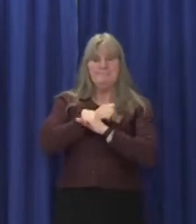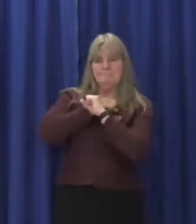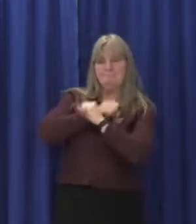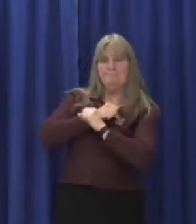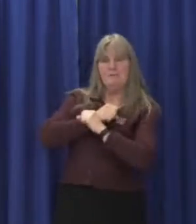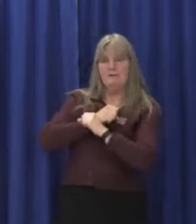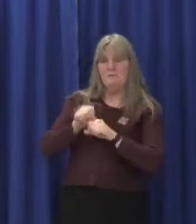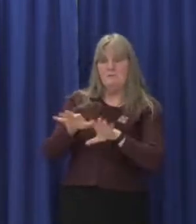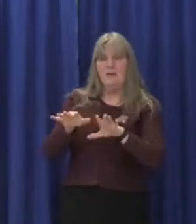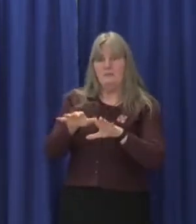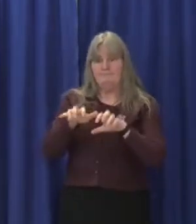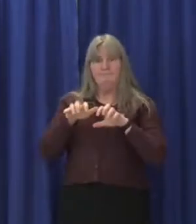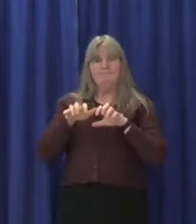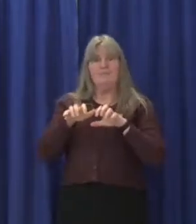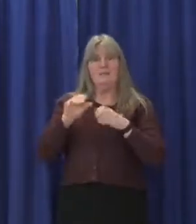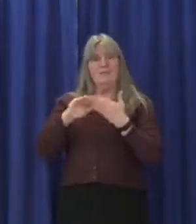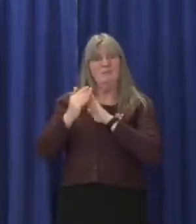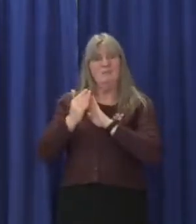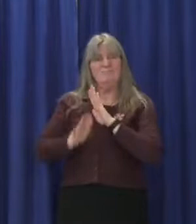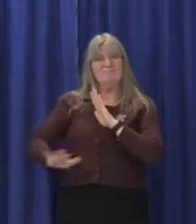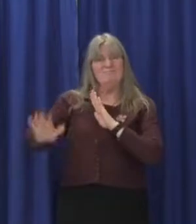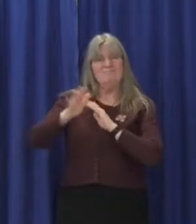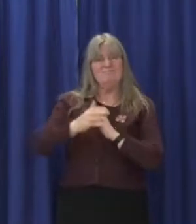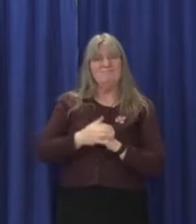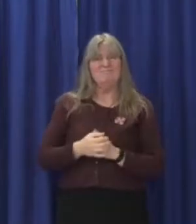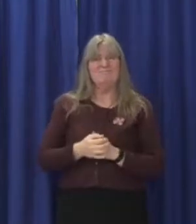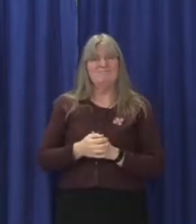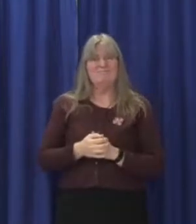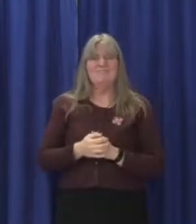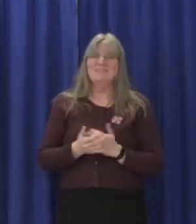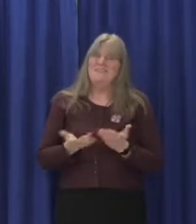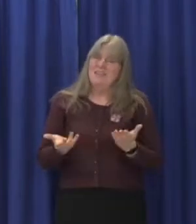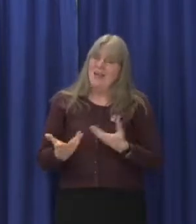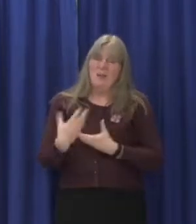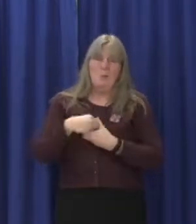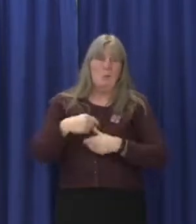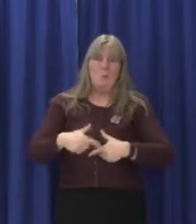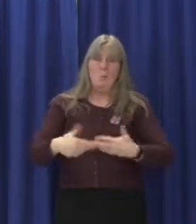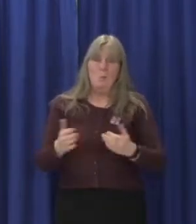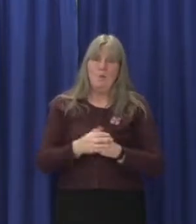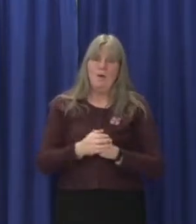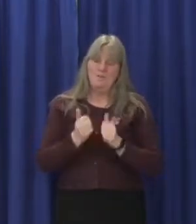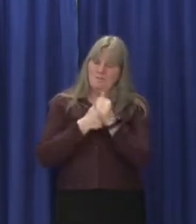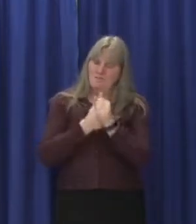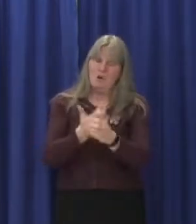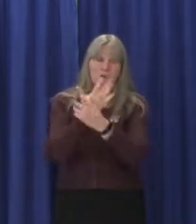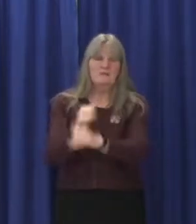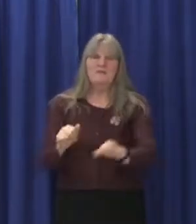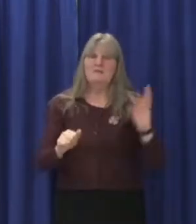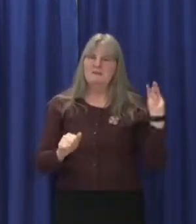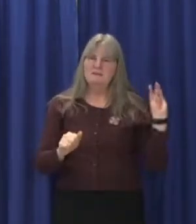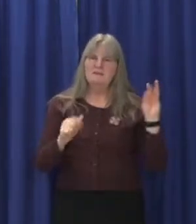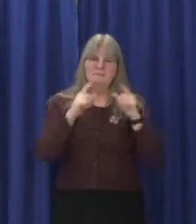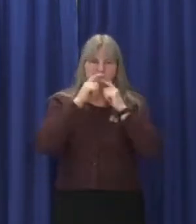spreading in our communities. And that obviously includes practicing the safe six, masking up and getting